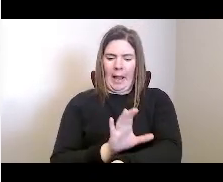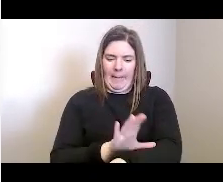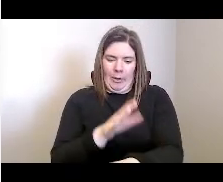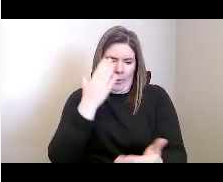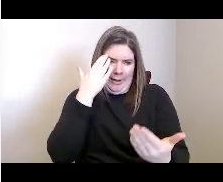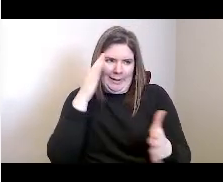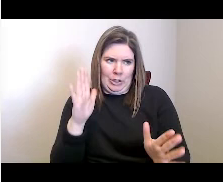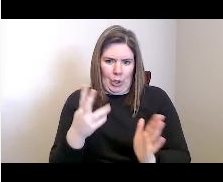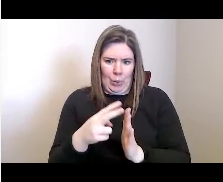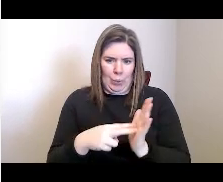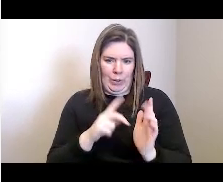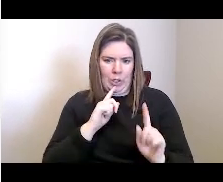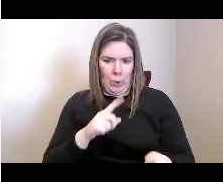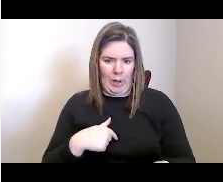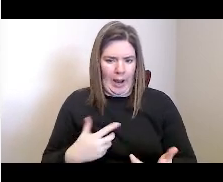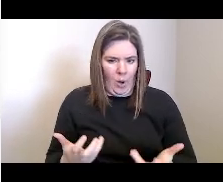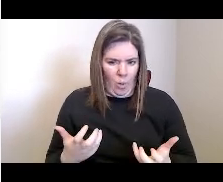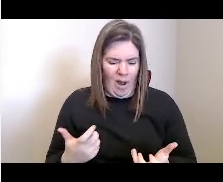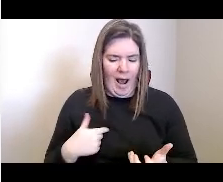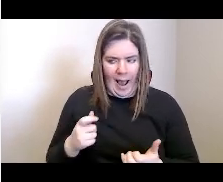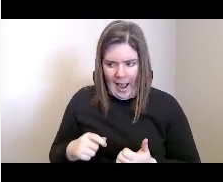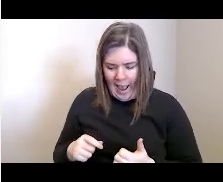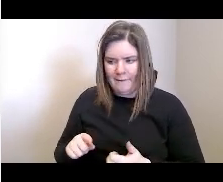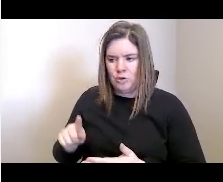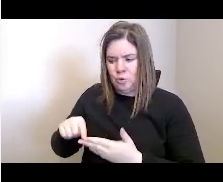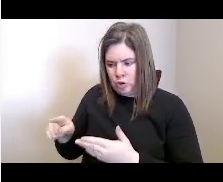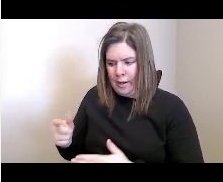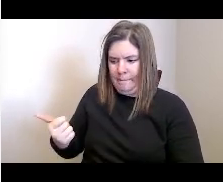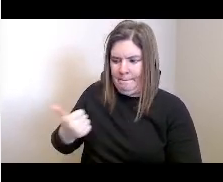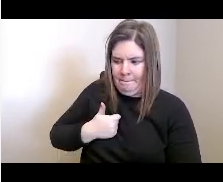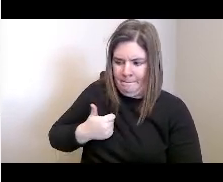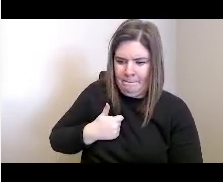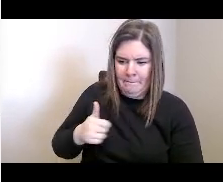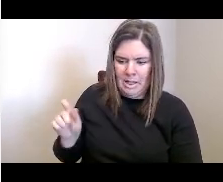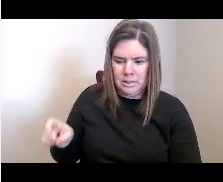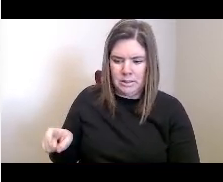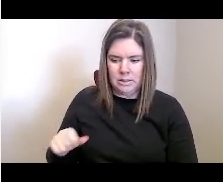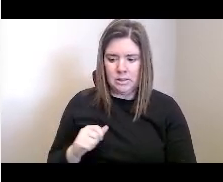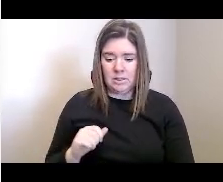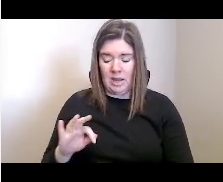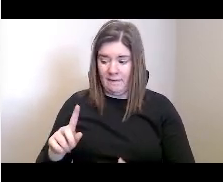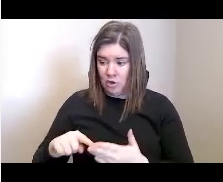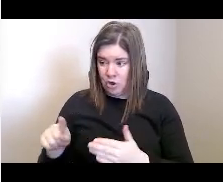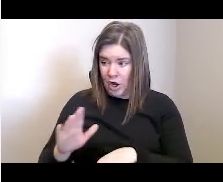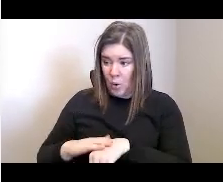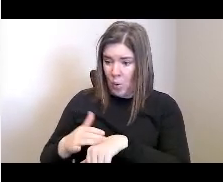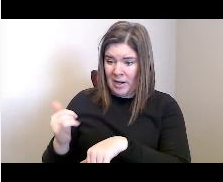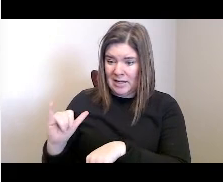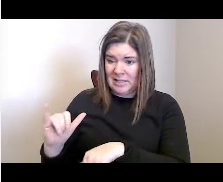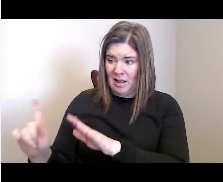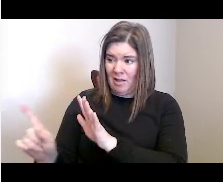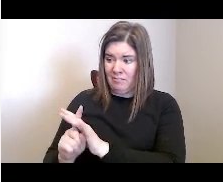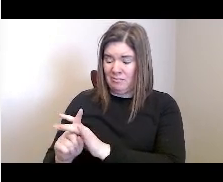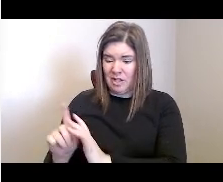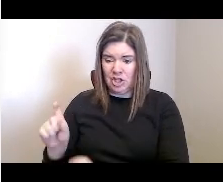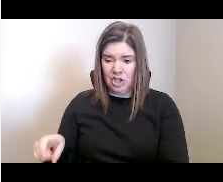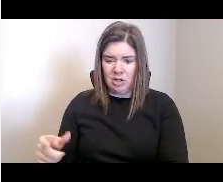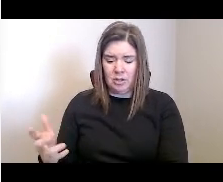intend, so I have to manually check that. So, if you've checked that and the warning's still there, which it should be, you know that's fine. Don't worry about it.